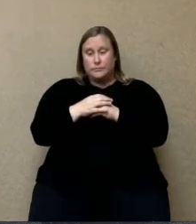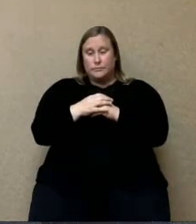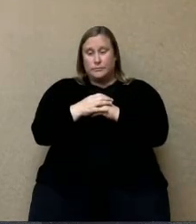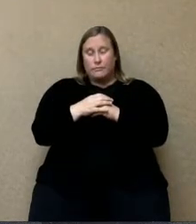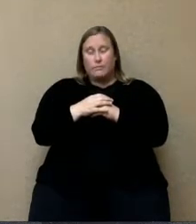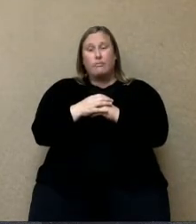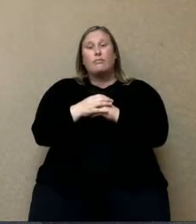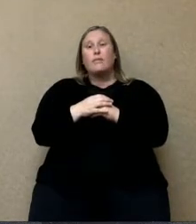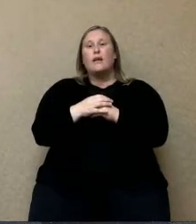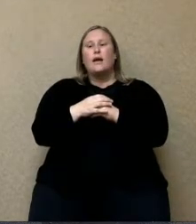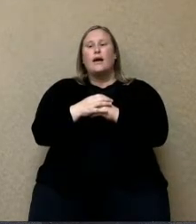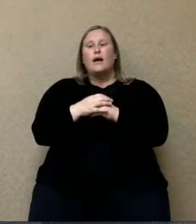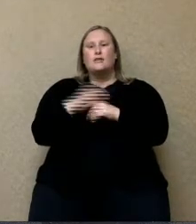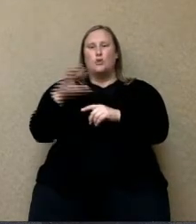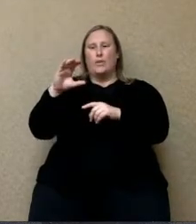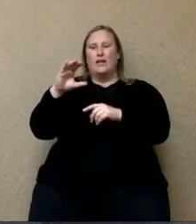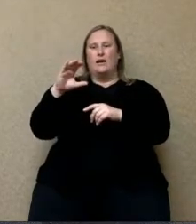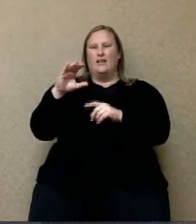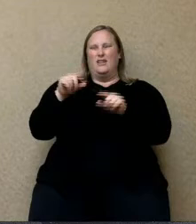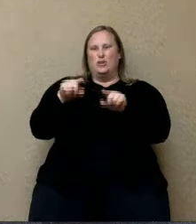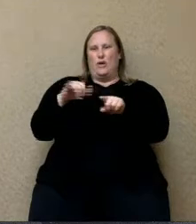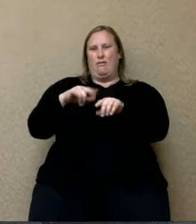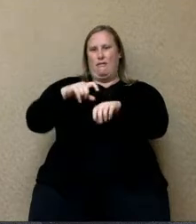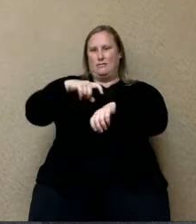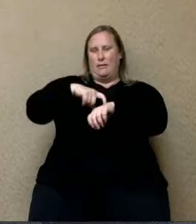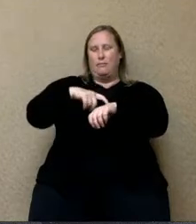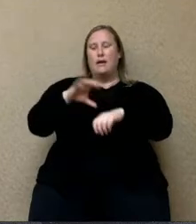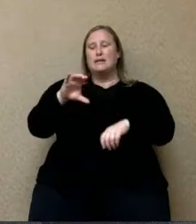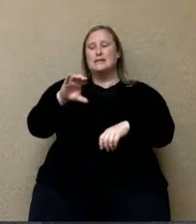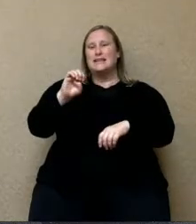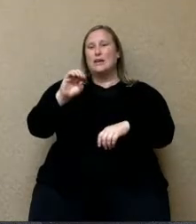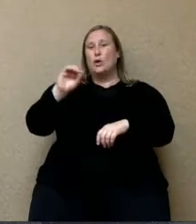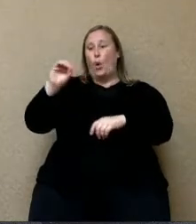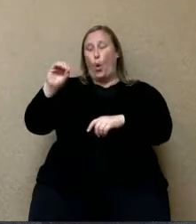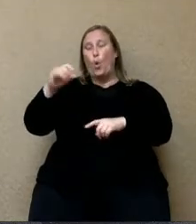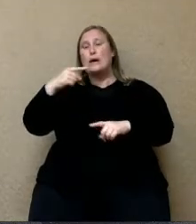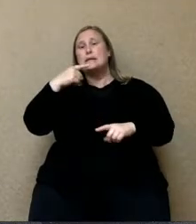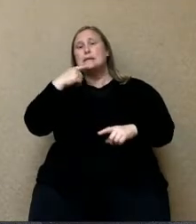What the CEO said, we have many members, adults with